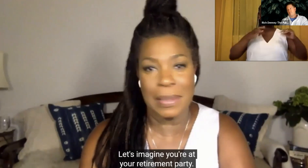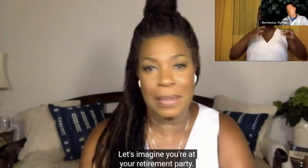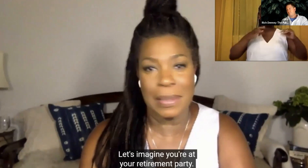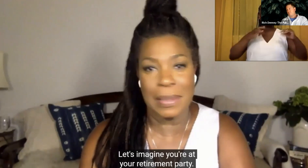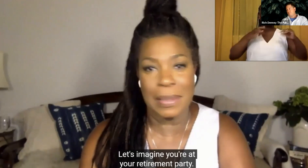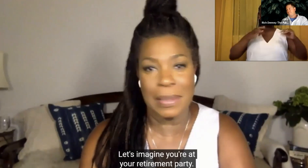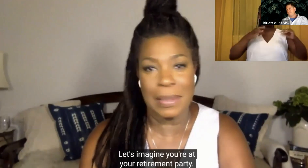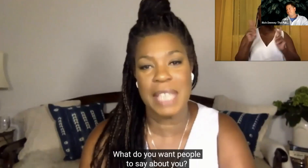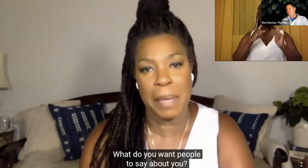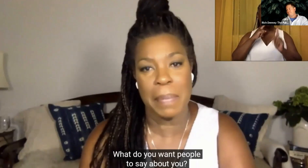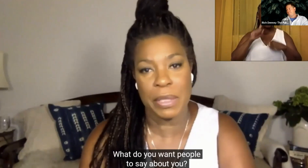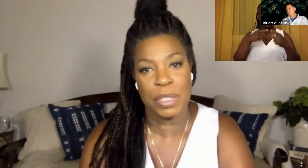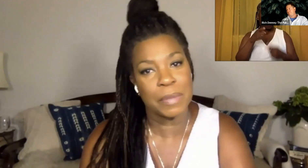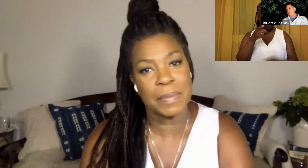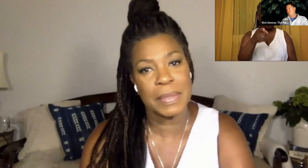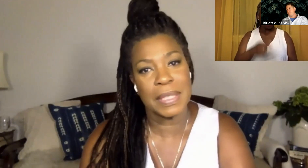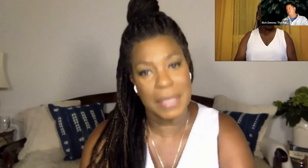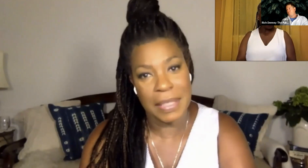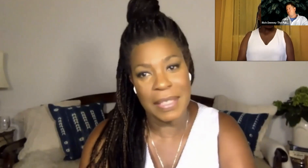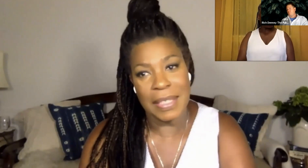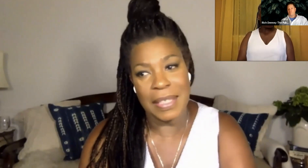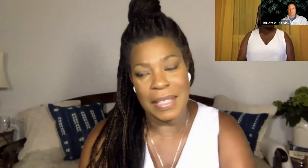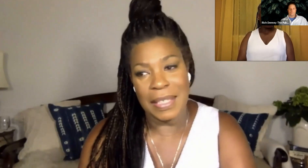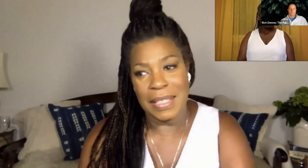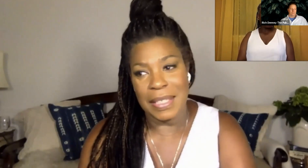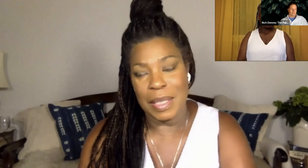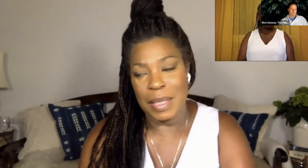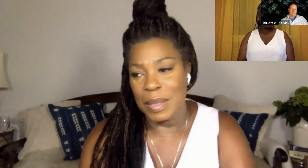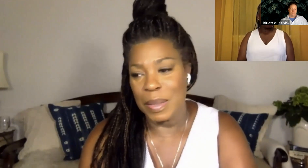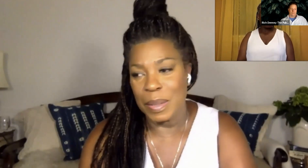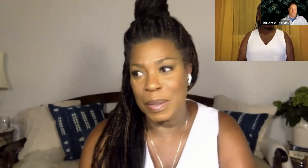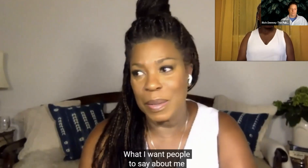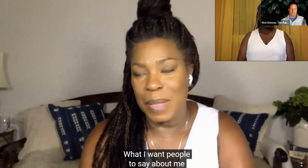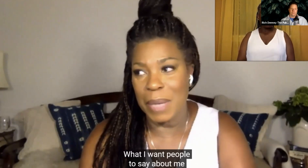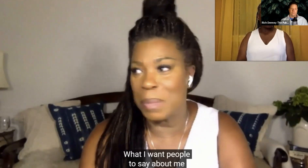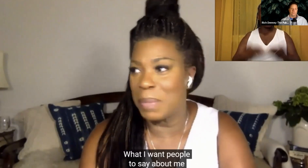What do you want people to say about you?" What I want people